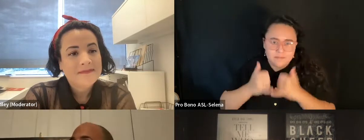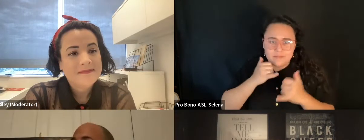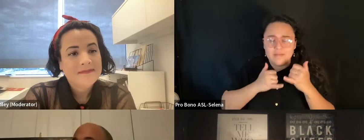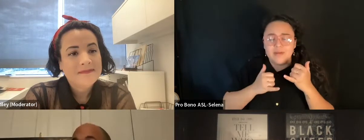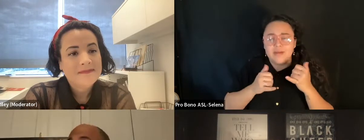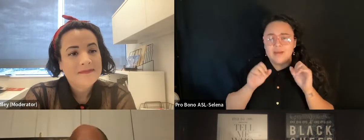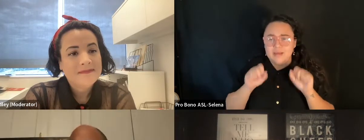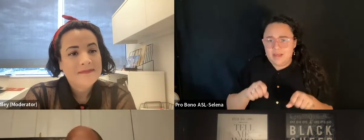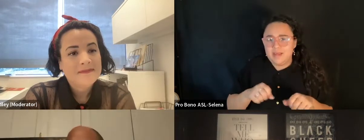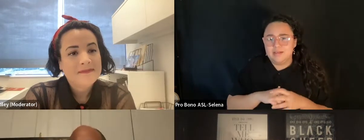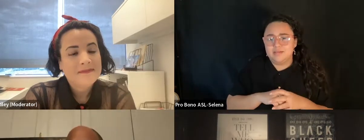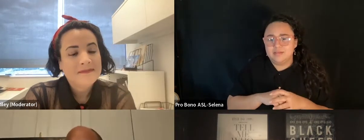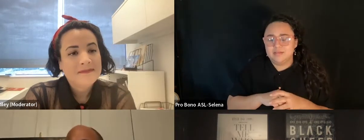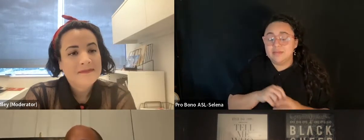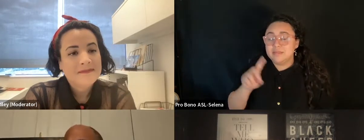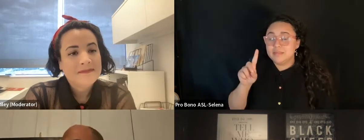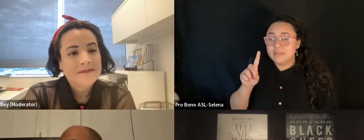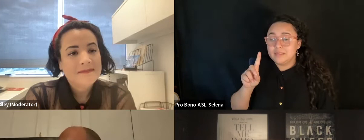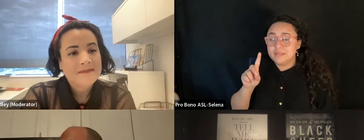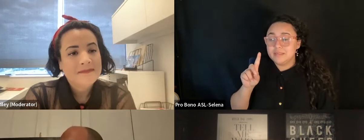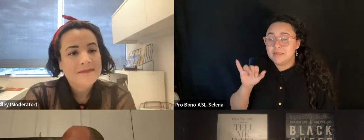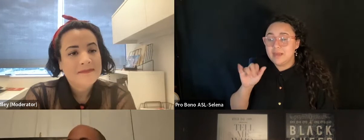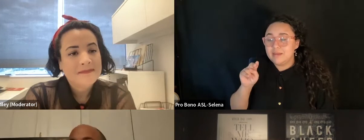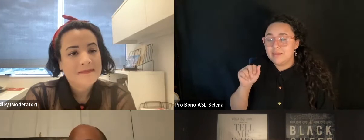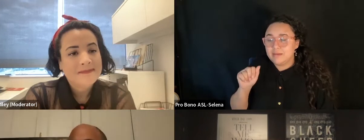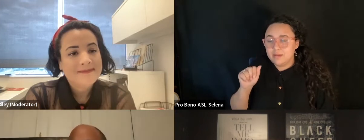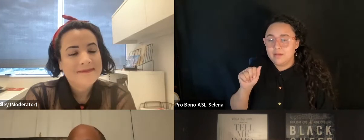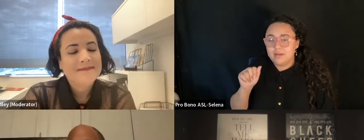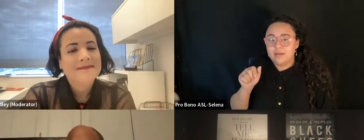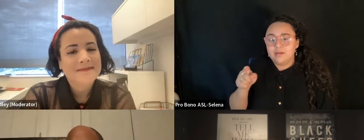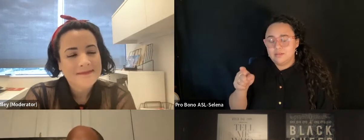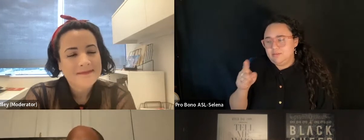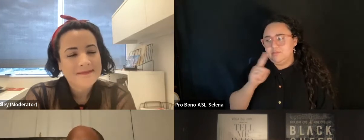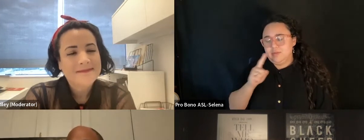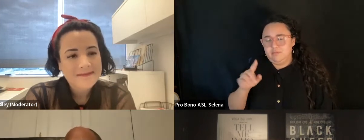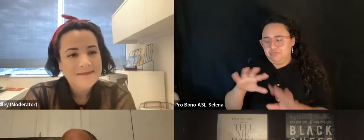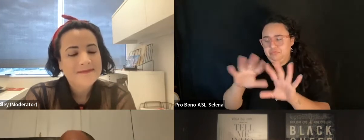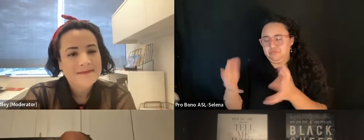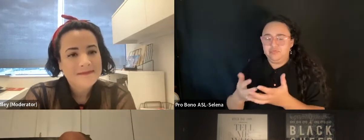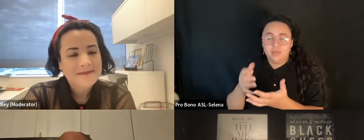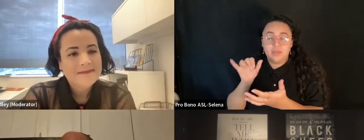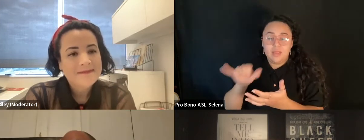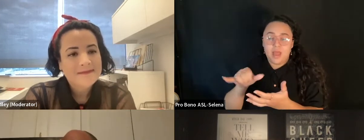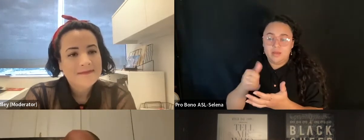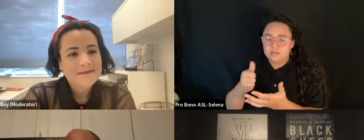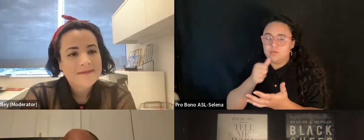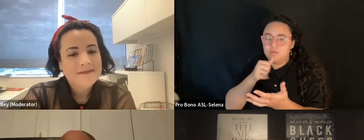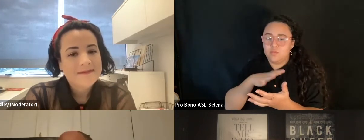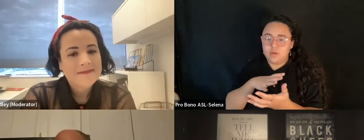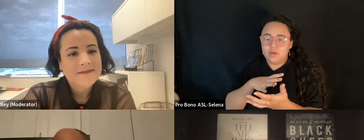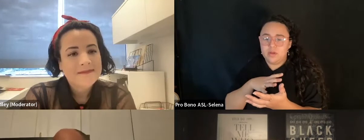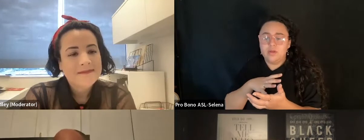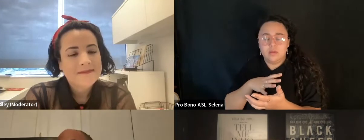She was a woman who kind of came from noble birth, but wasn't part of the institution the monarchy.